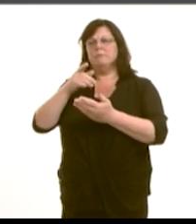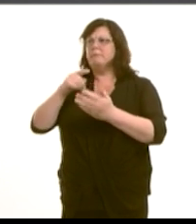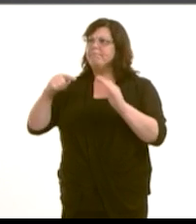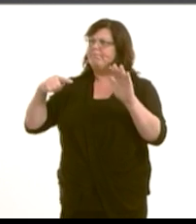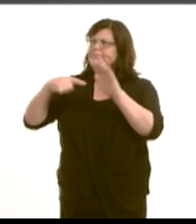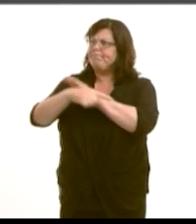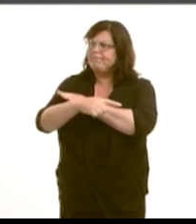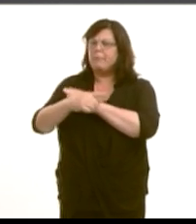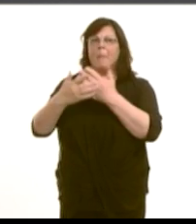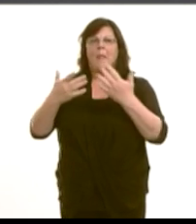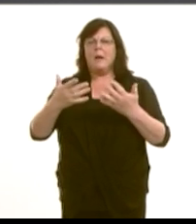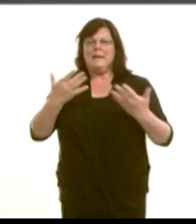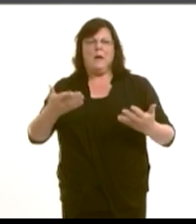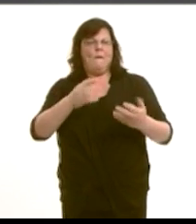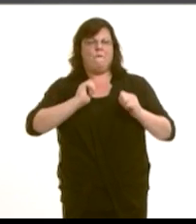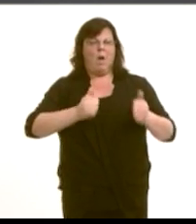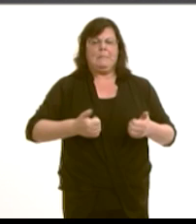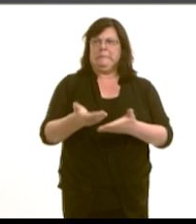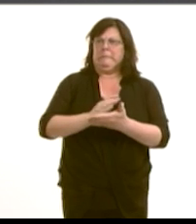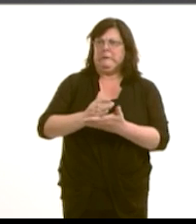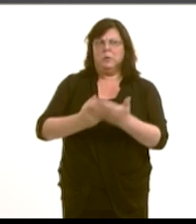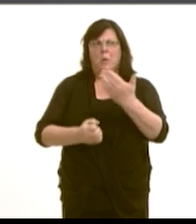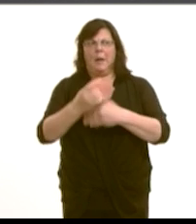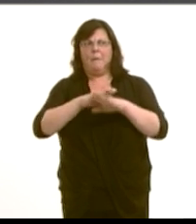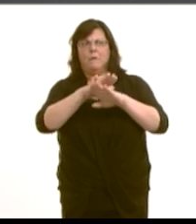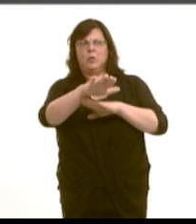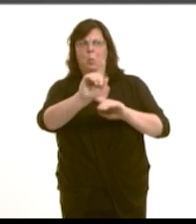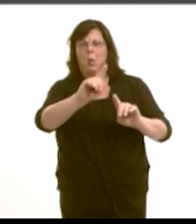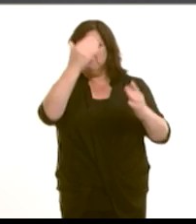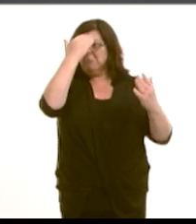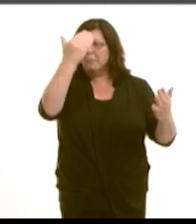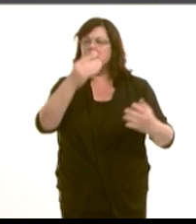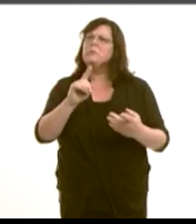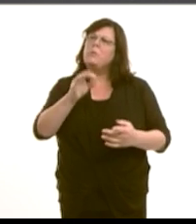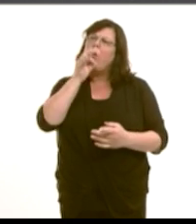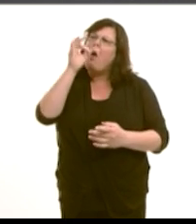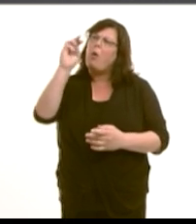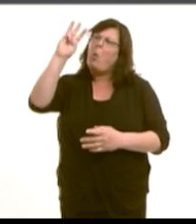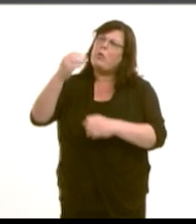is so much uncertainty among farmers nowówill the Welsh Government do more to promote tourism